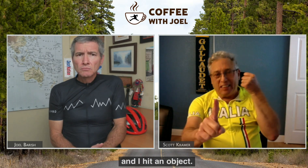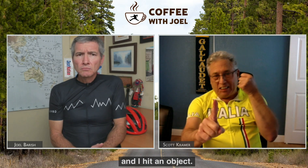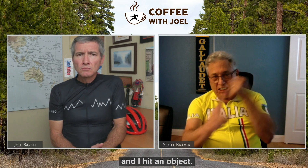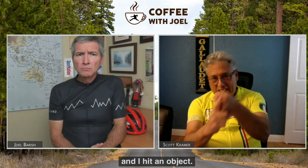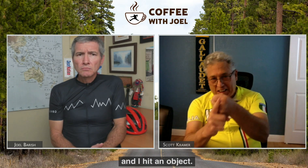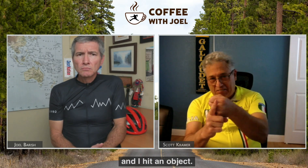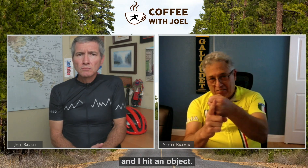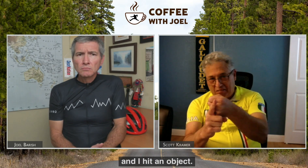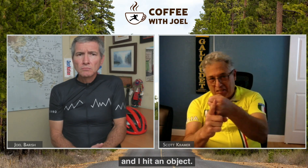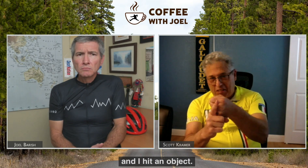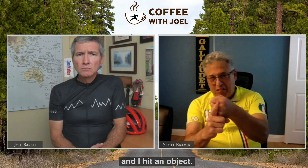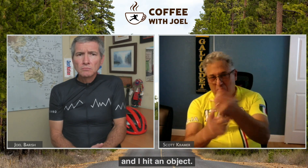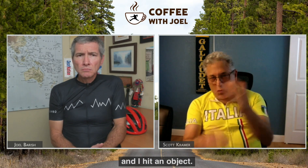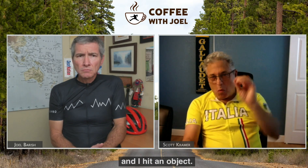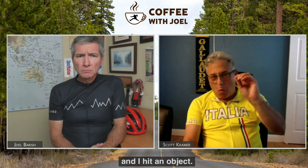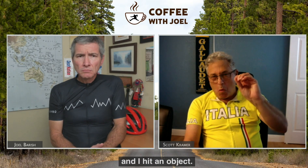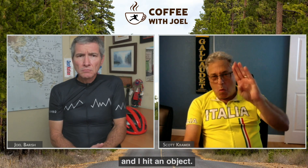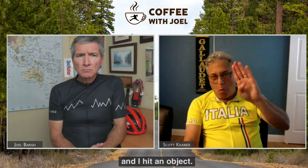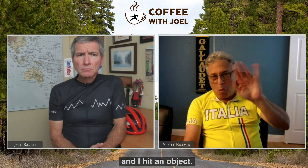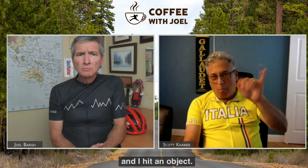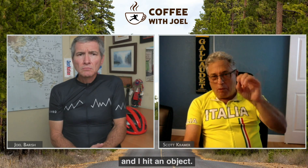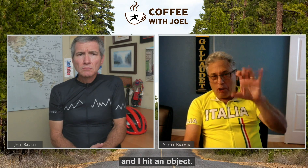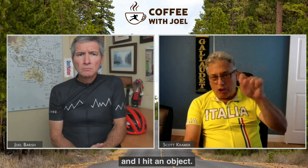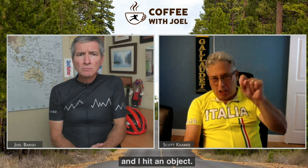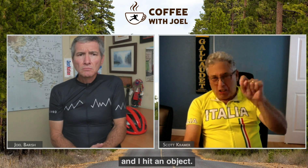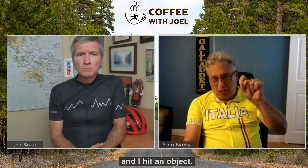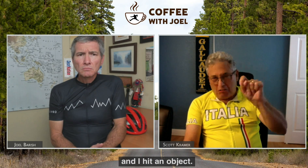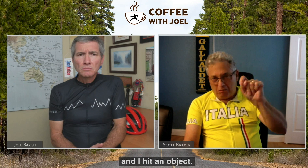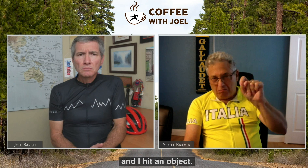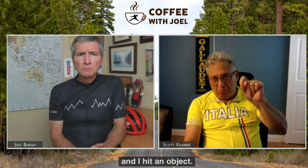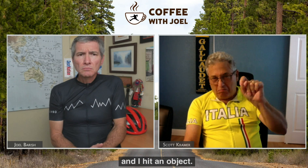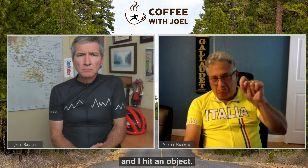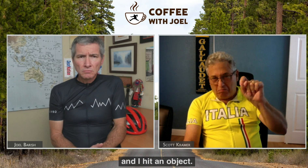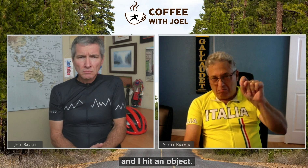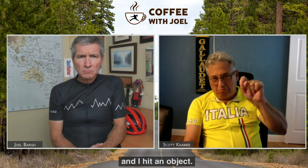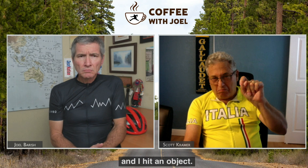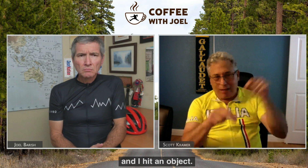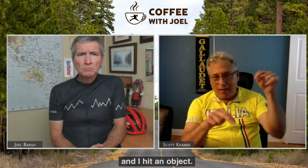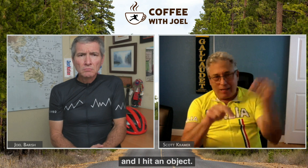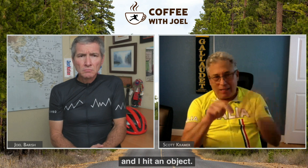and I hit an object.